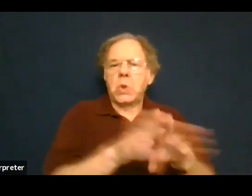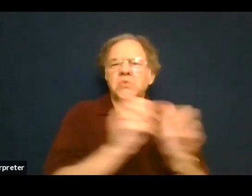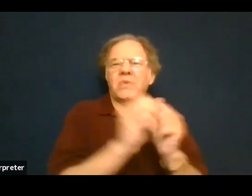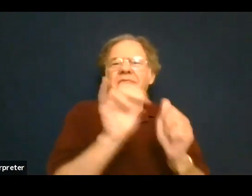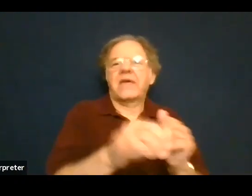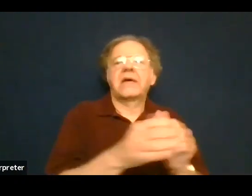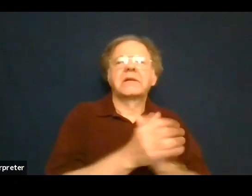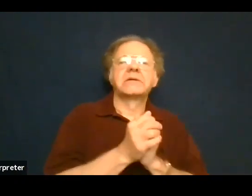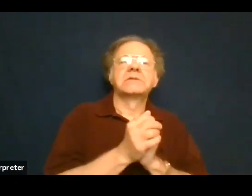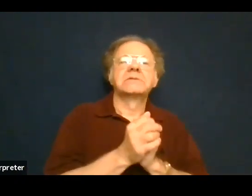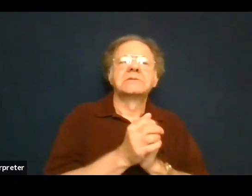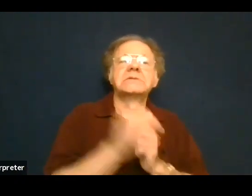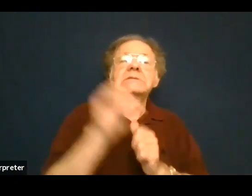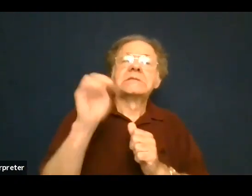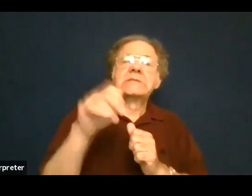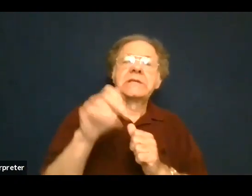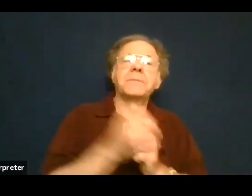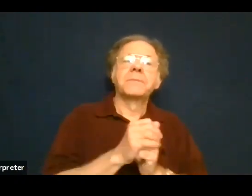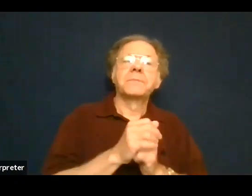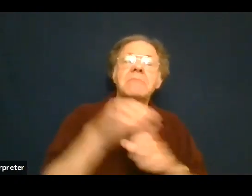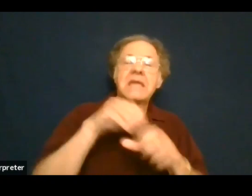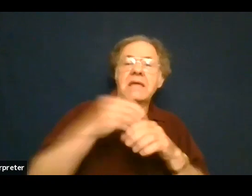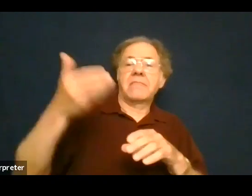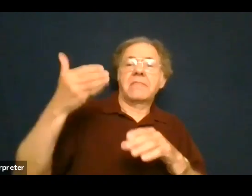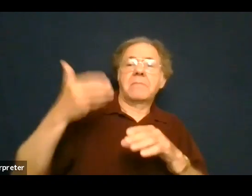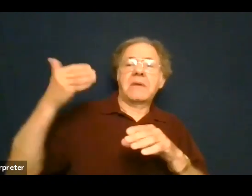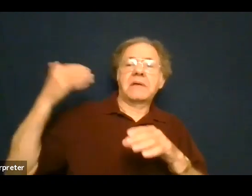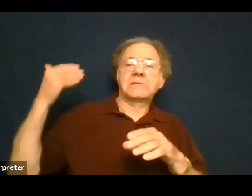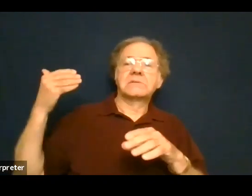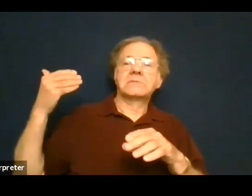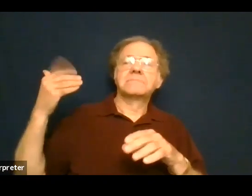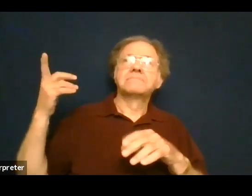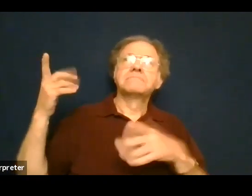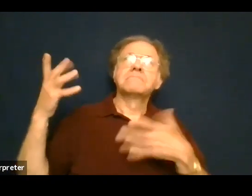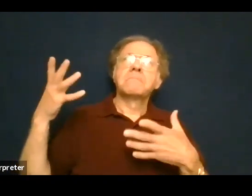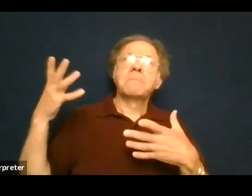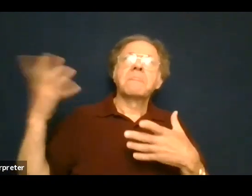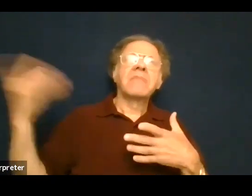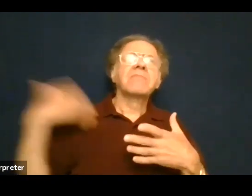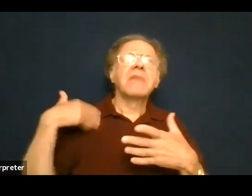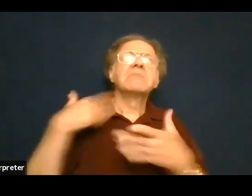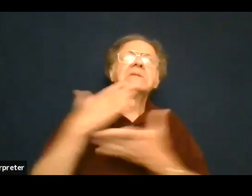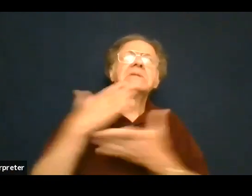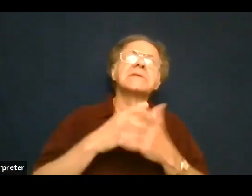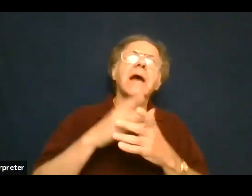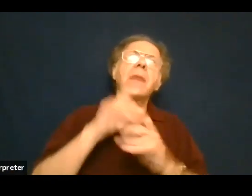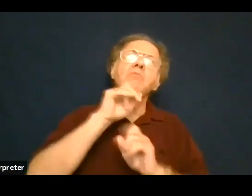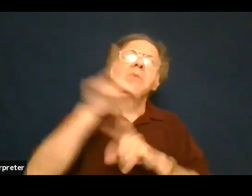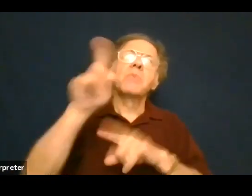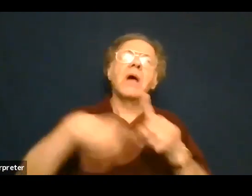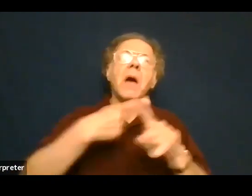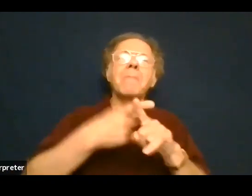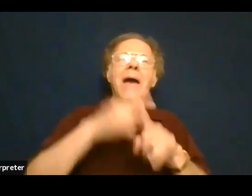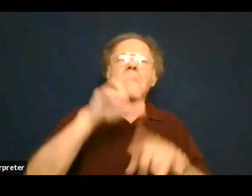So, in the past, there have been reports of clinical overlap with Usher syndrome